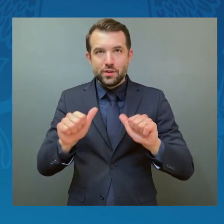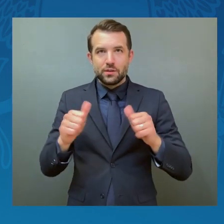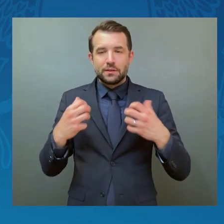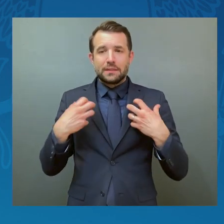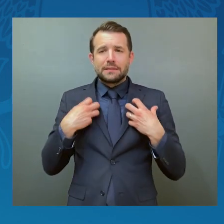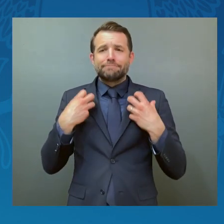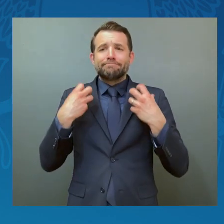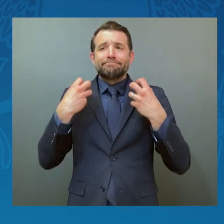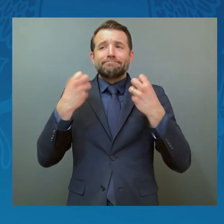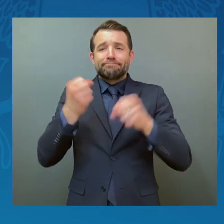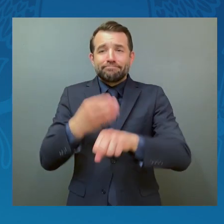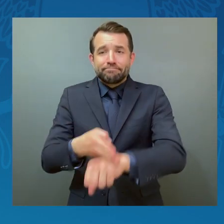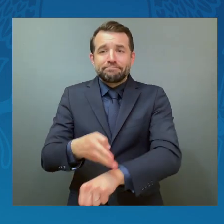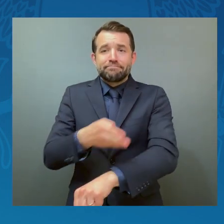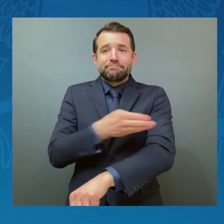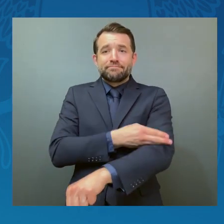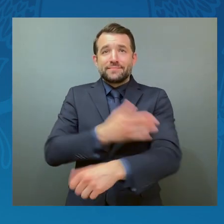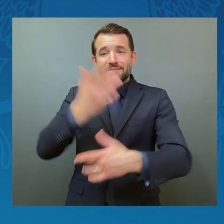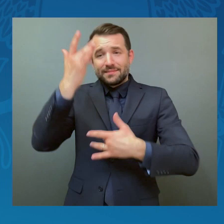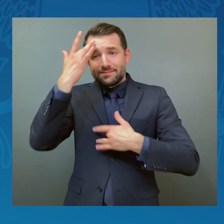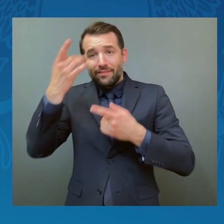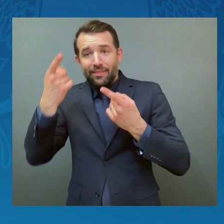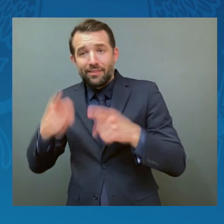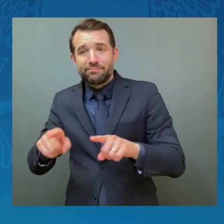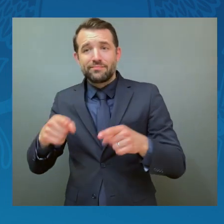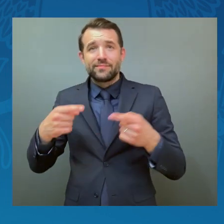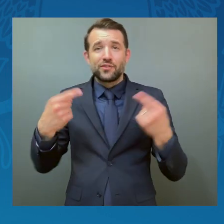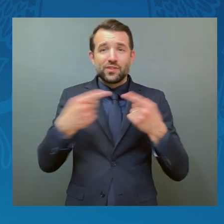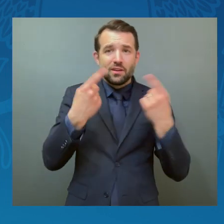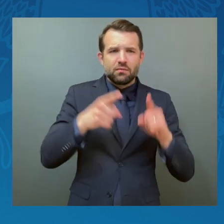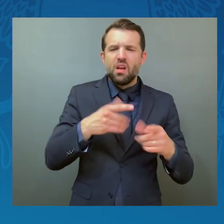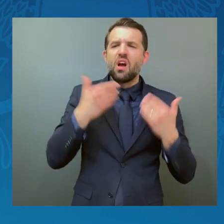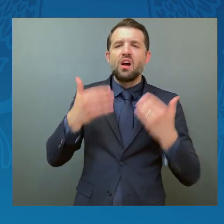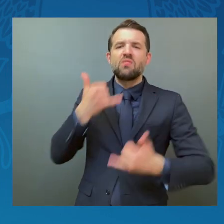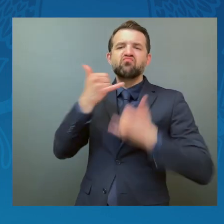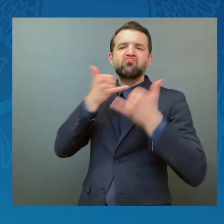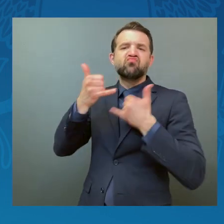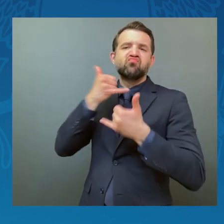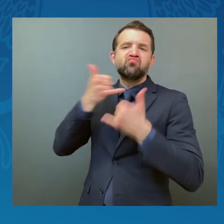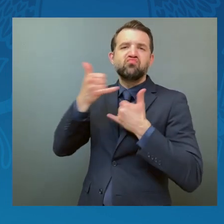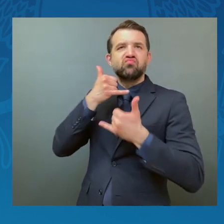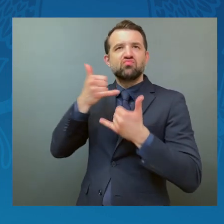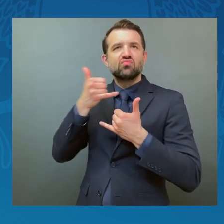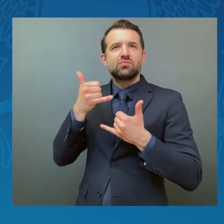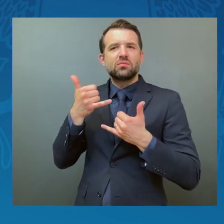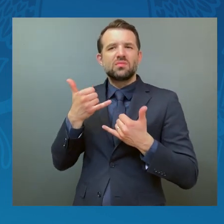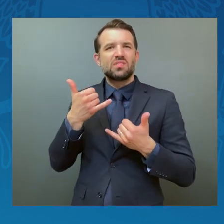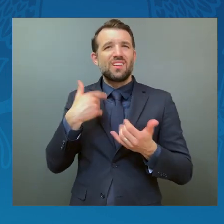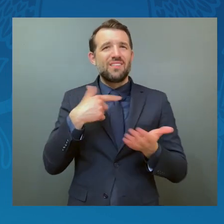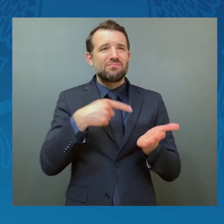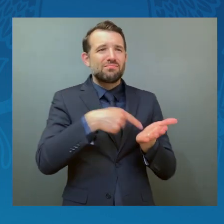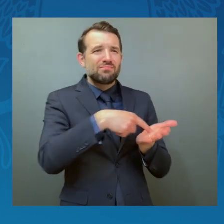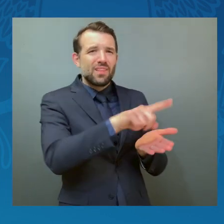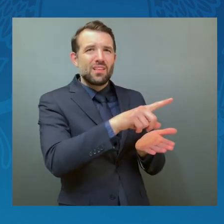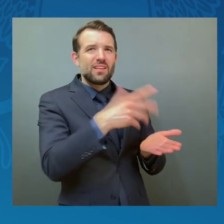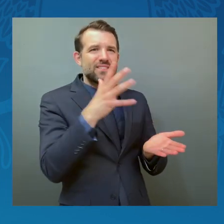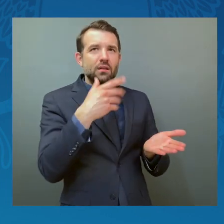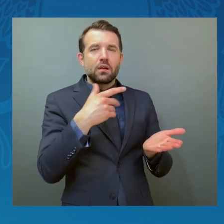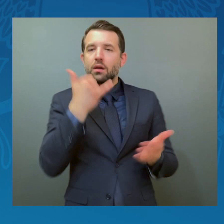Debt collectors that try to collect on debt that has already been paid. Some who pose as law enforcement officials